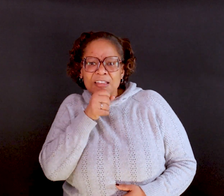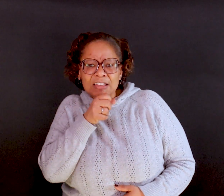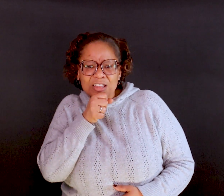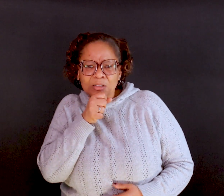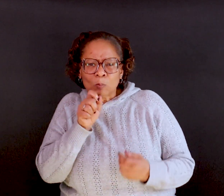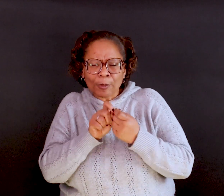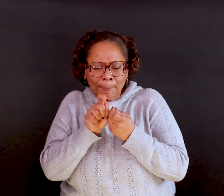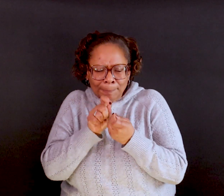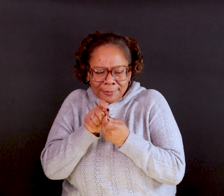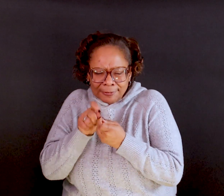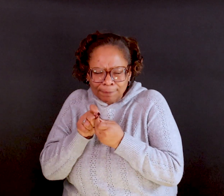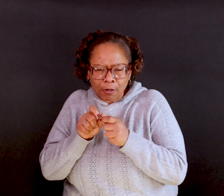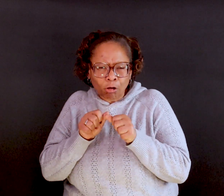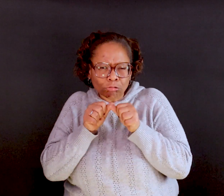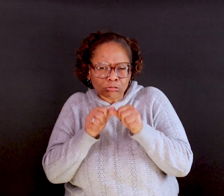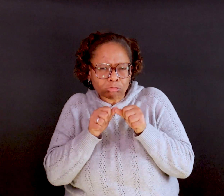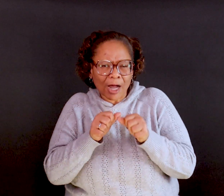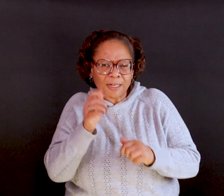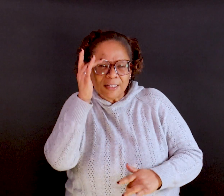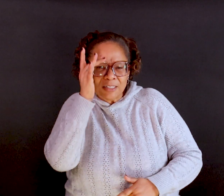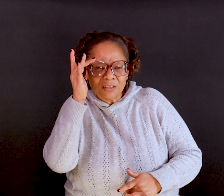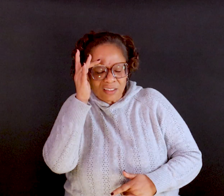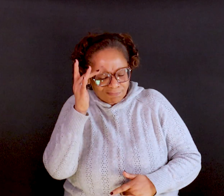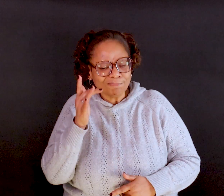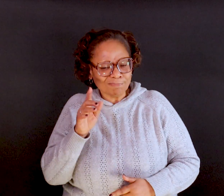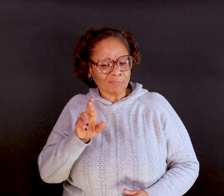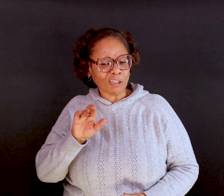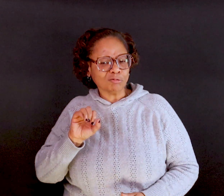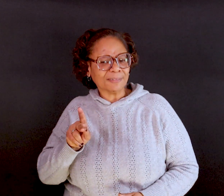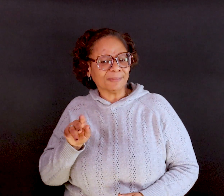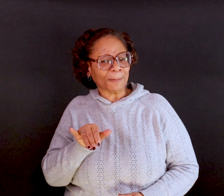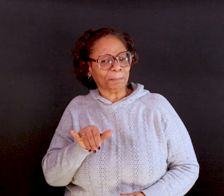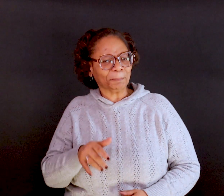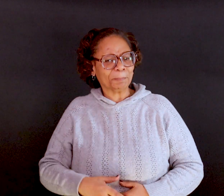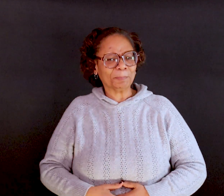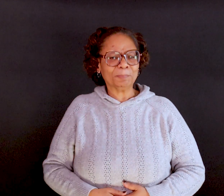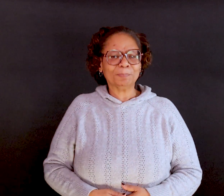with certain chronic diseases.